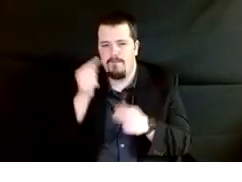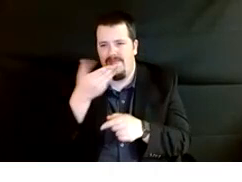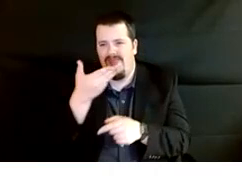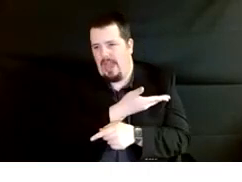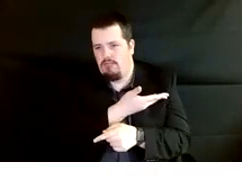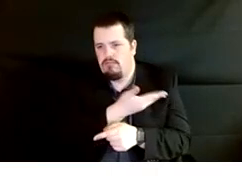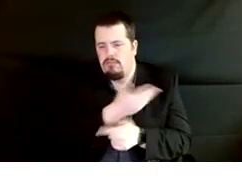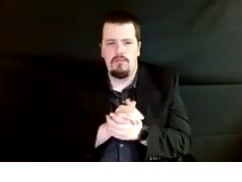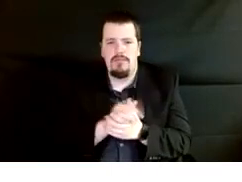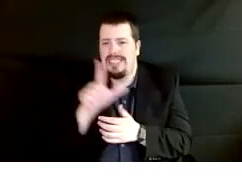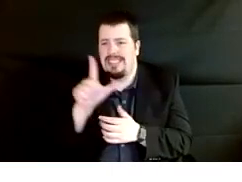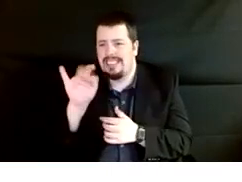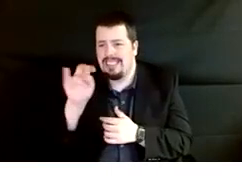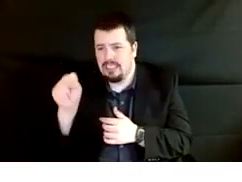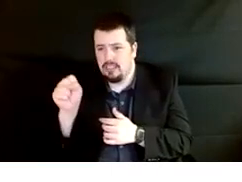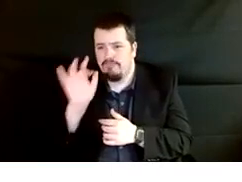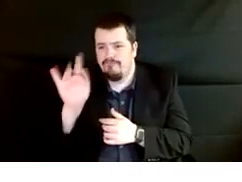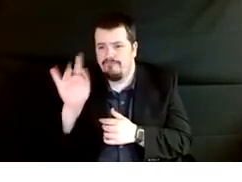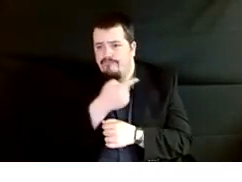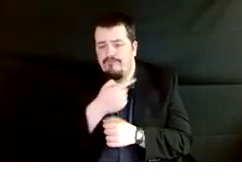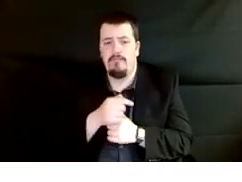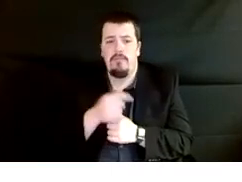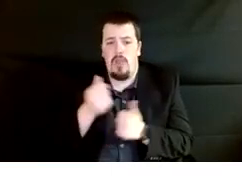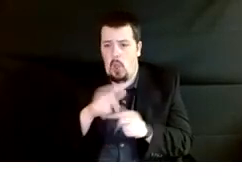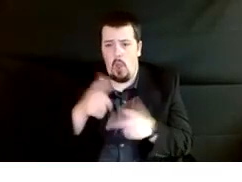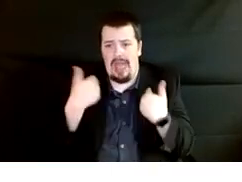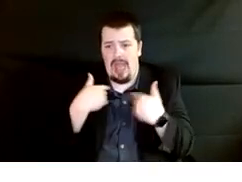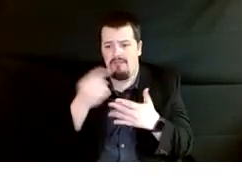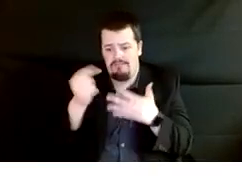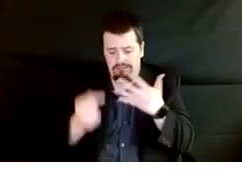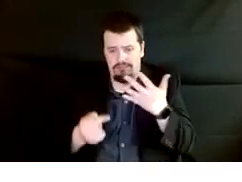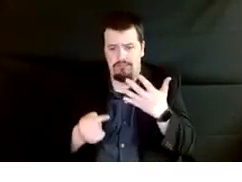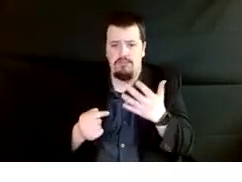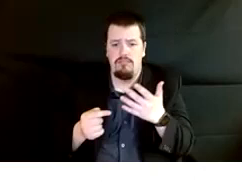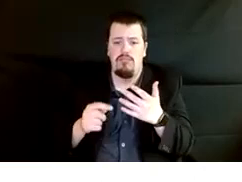there are links, everybody got the materials that registered before the session,